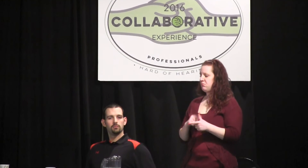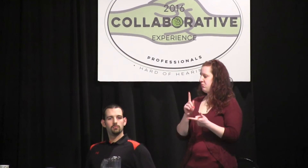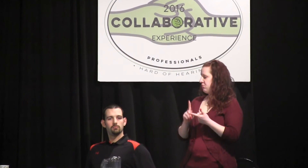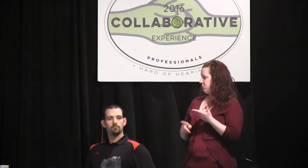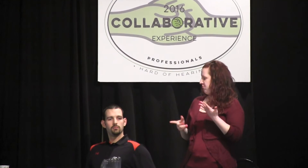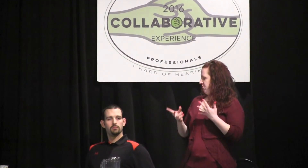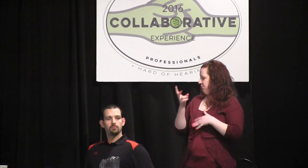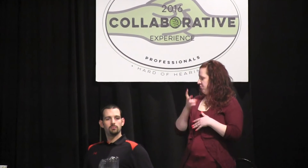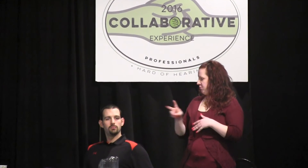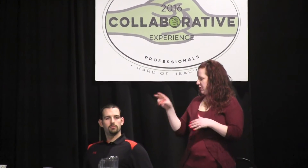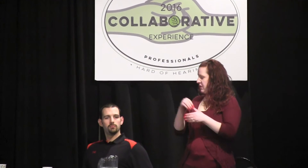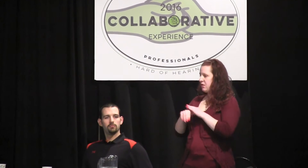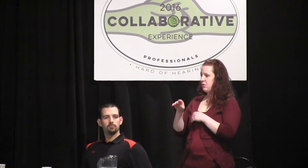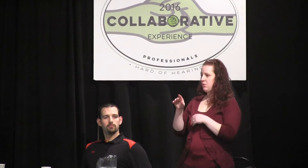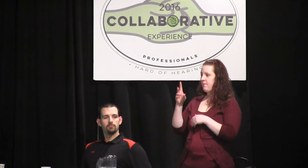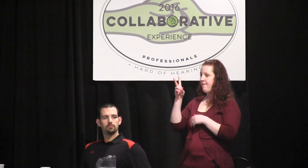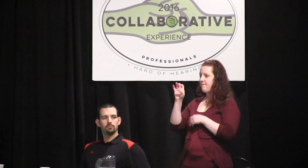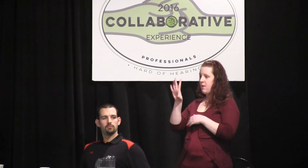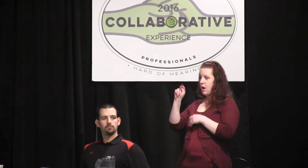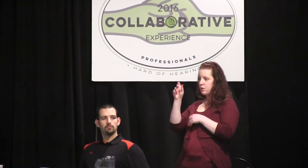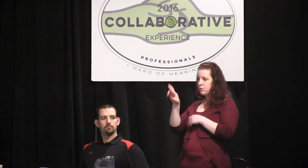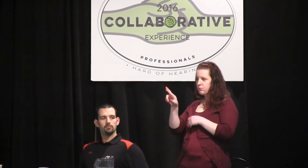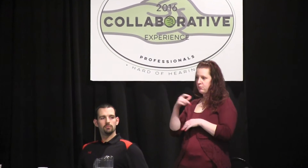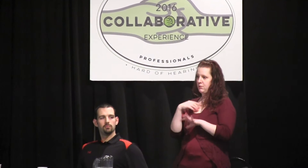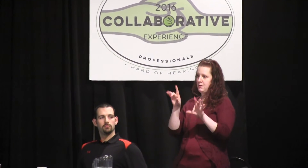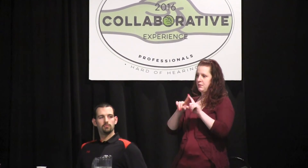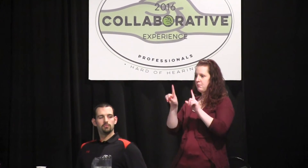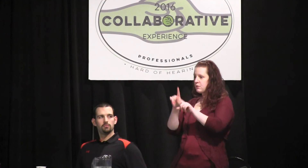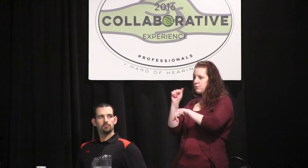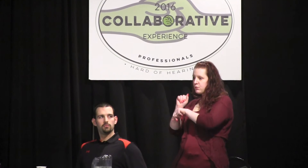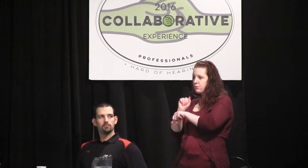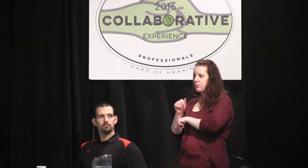I did that for two summers. And then I joined